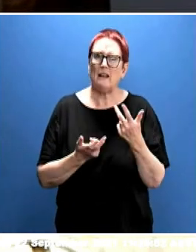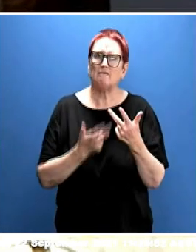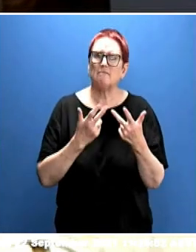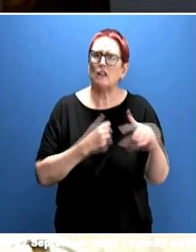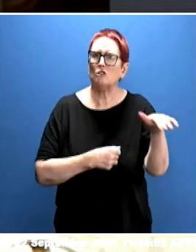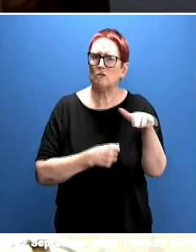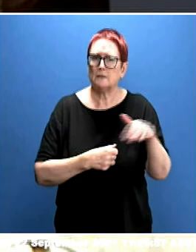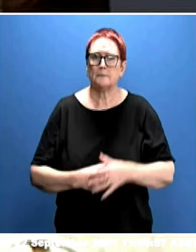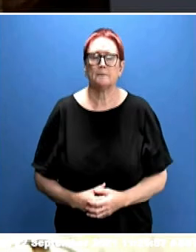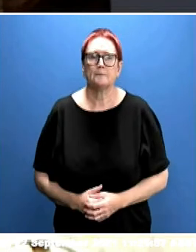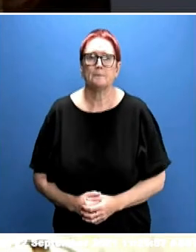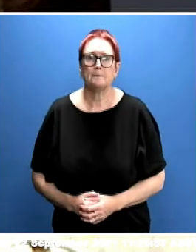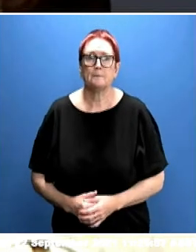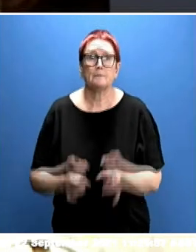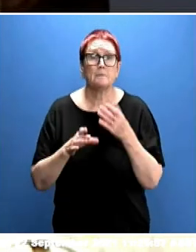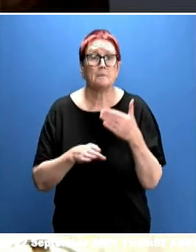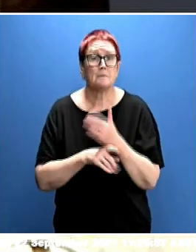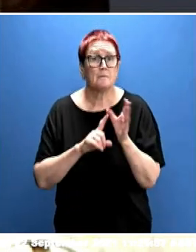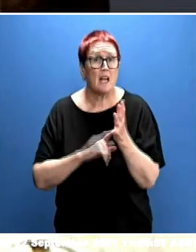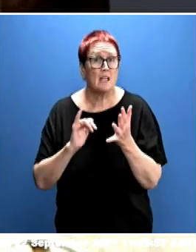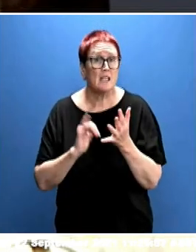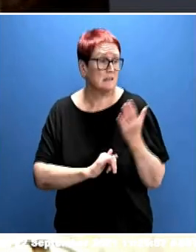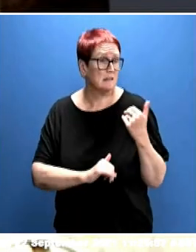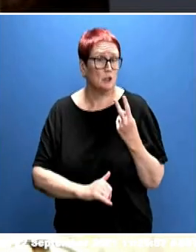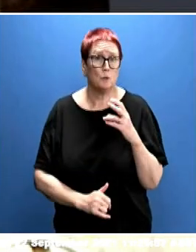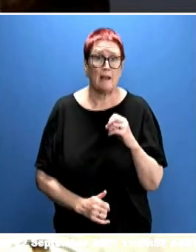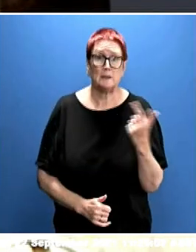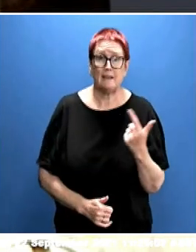I started work at the ALS in 2017.